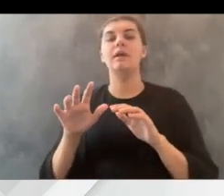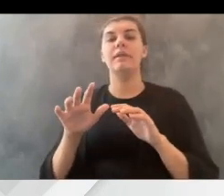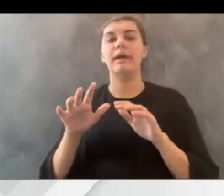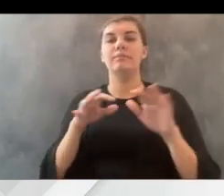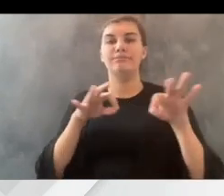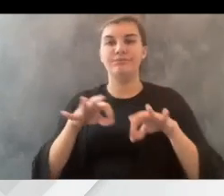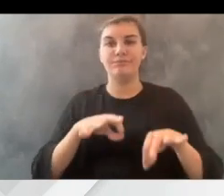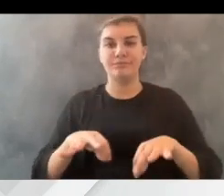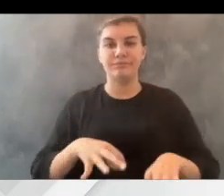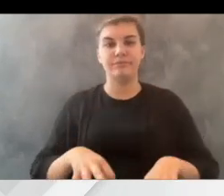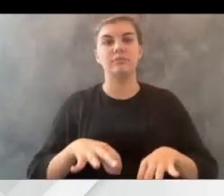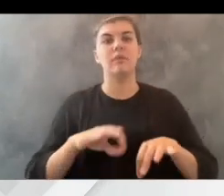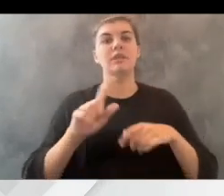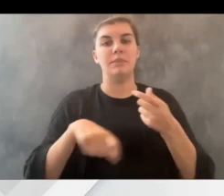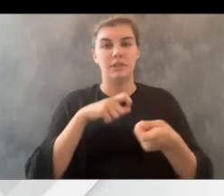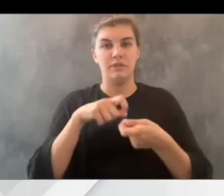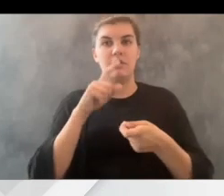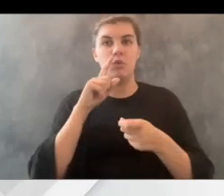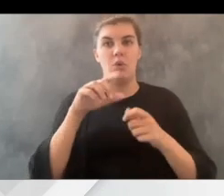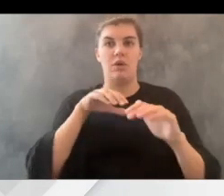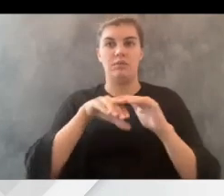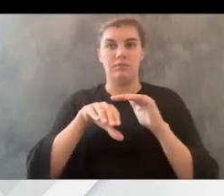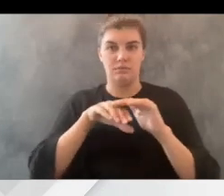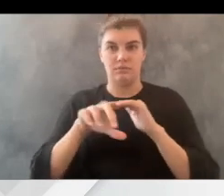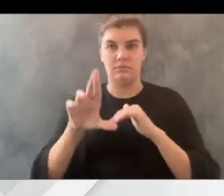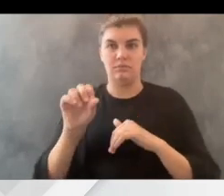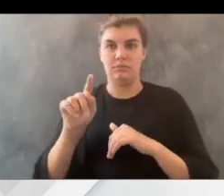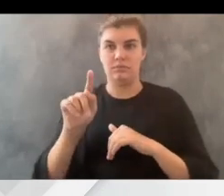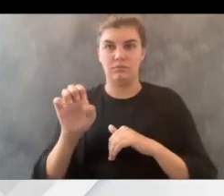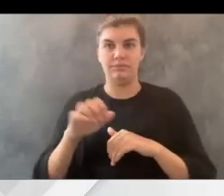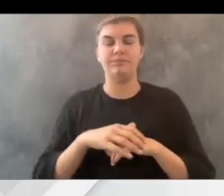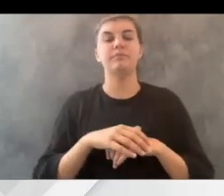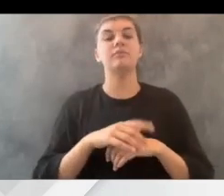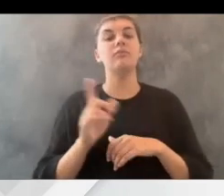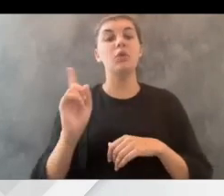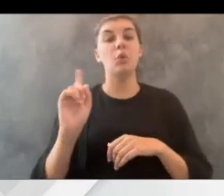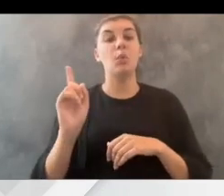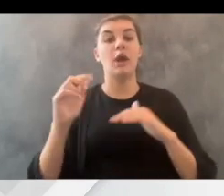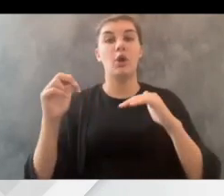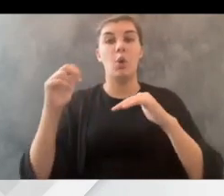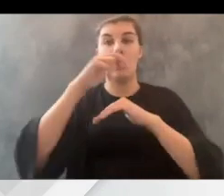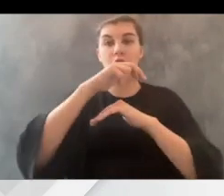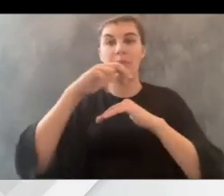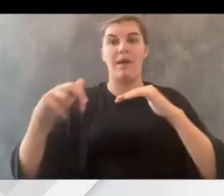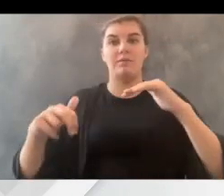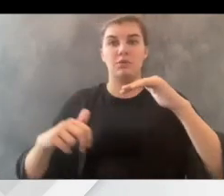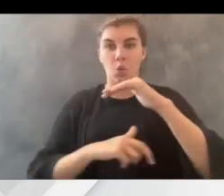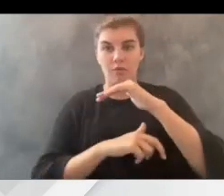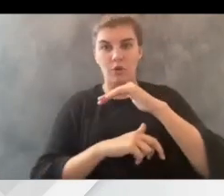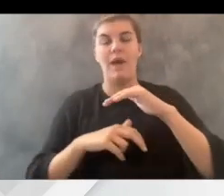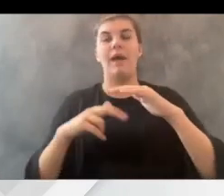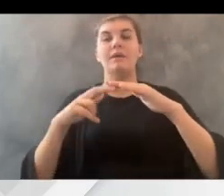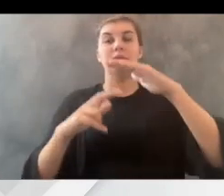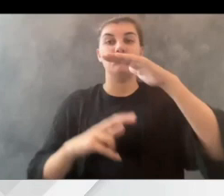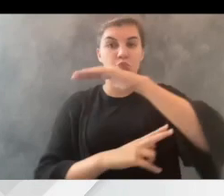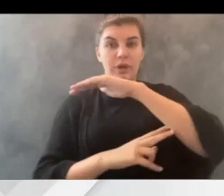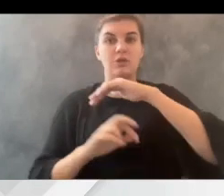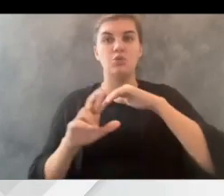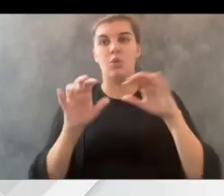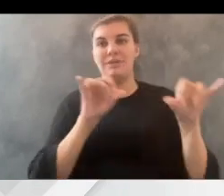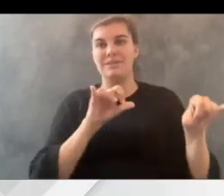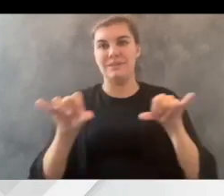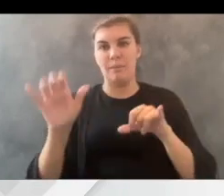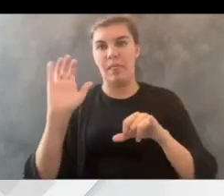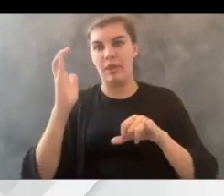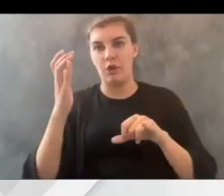a pedestrian access route. Where an overpass, underpass, bridge, or similar structure is designed